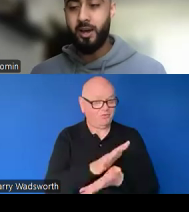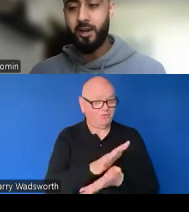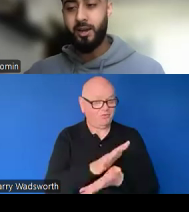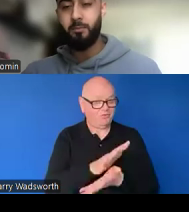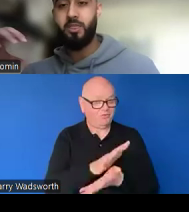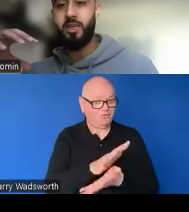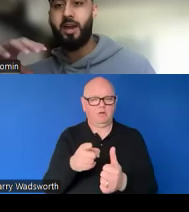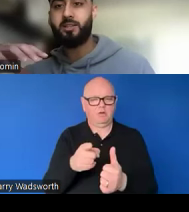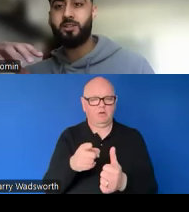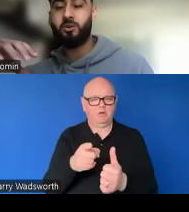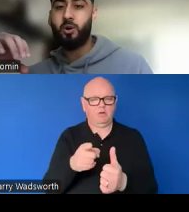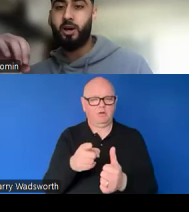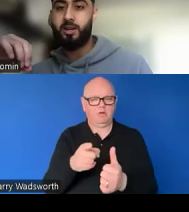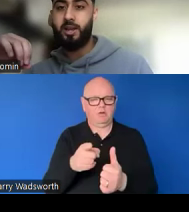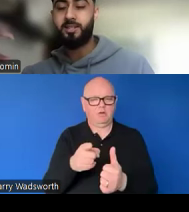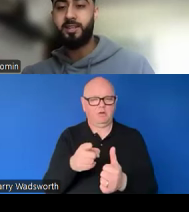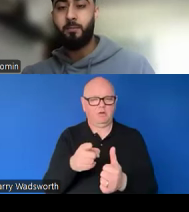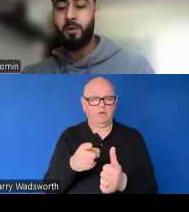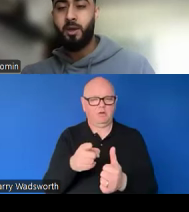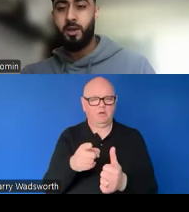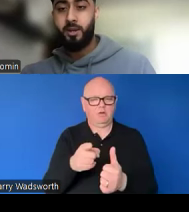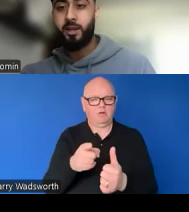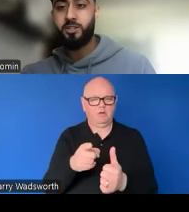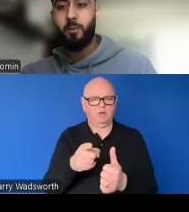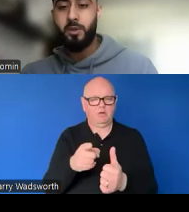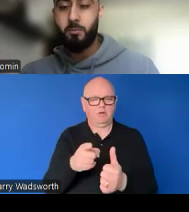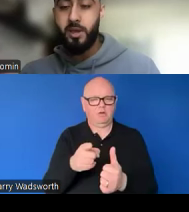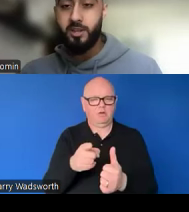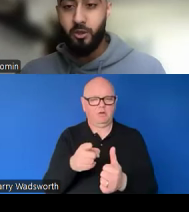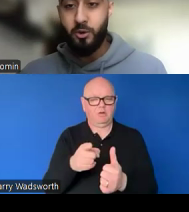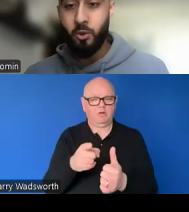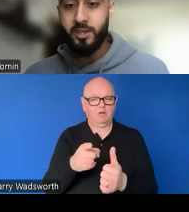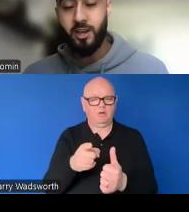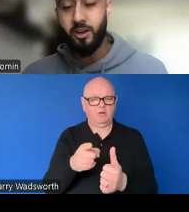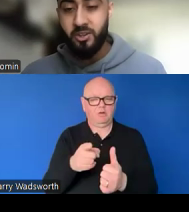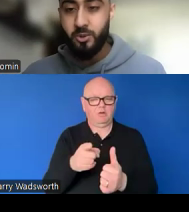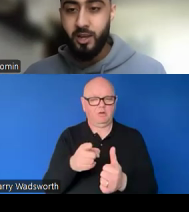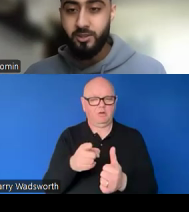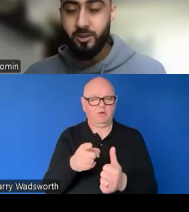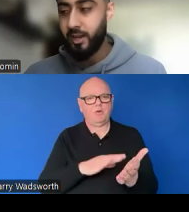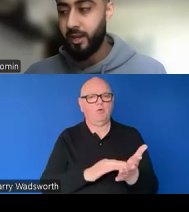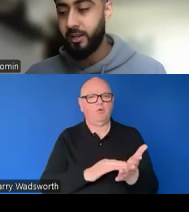I am the SEO and SCM tech champion based out of the northeast of Newcastle.